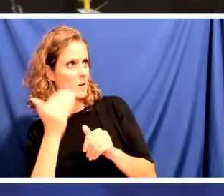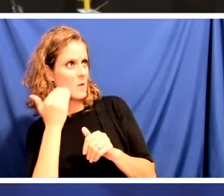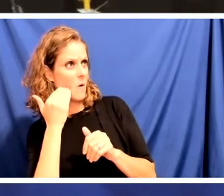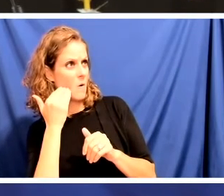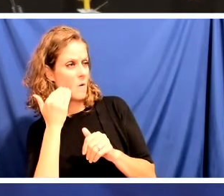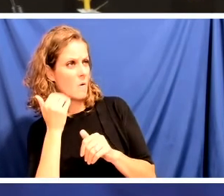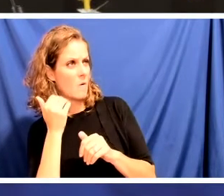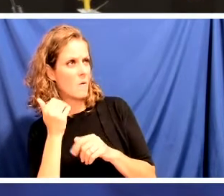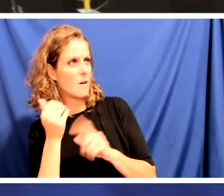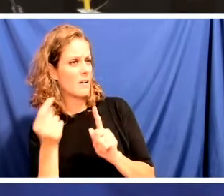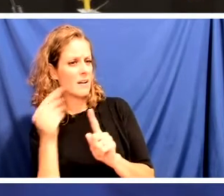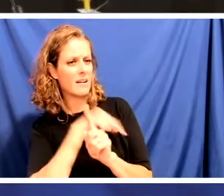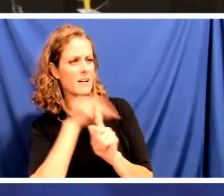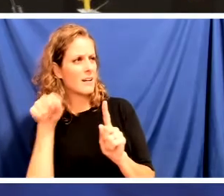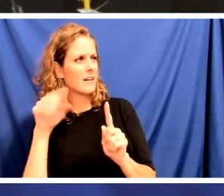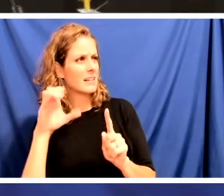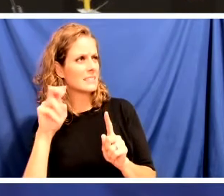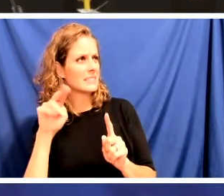map the map as far as I know.